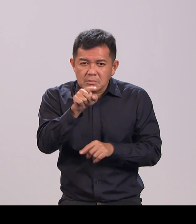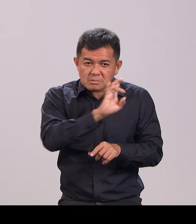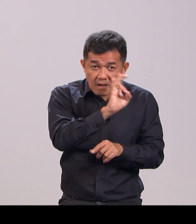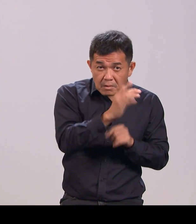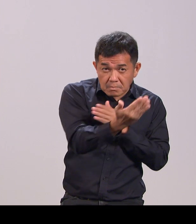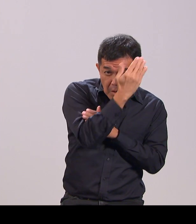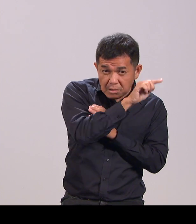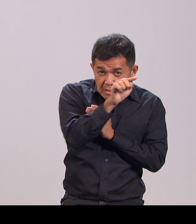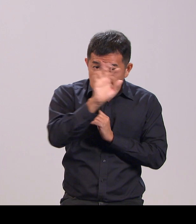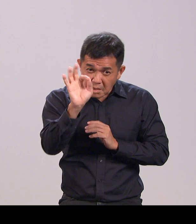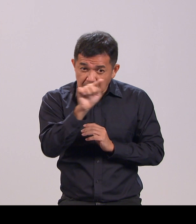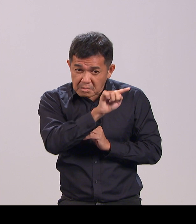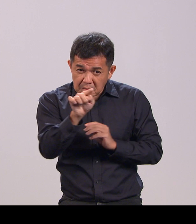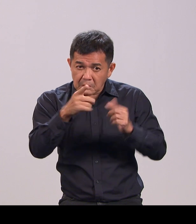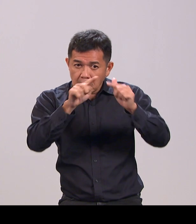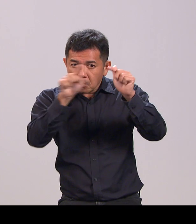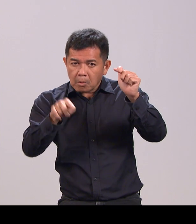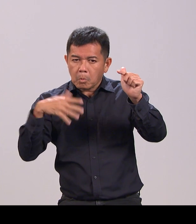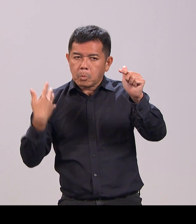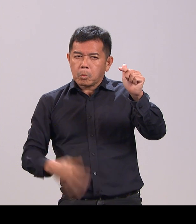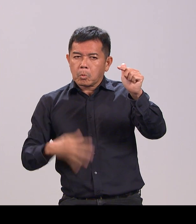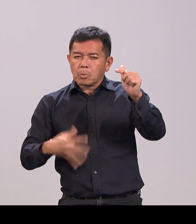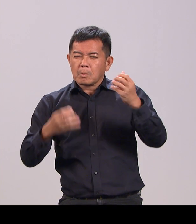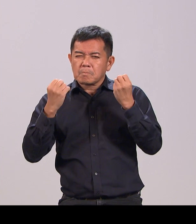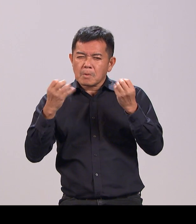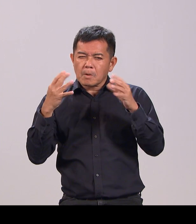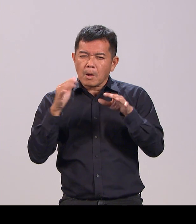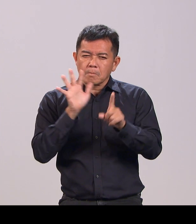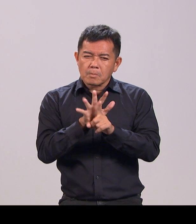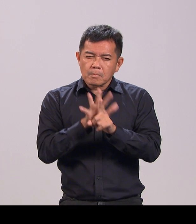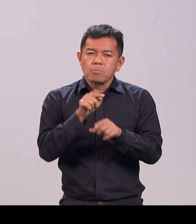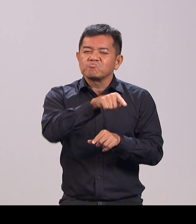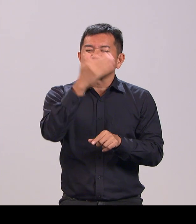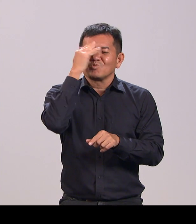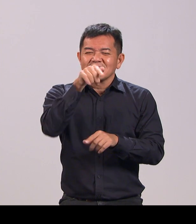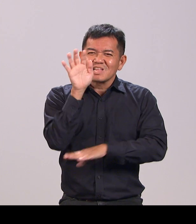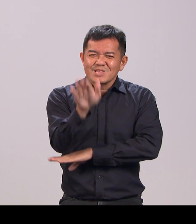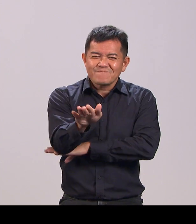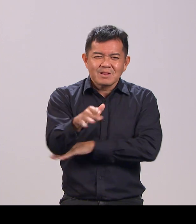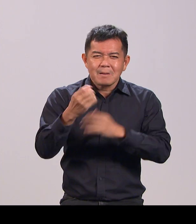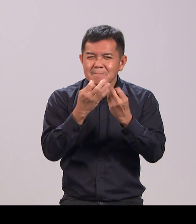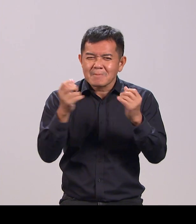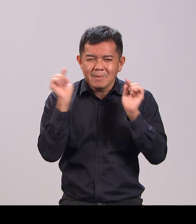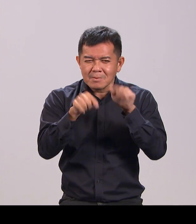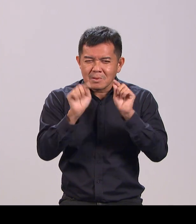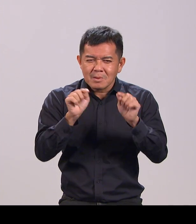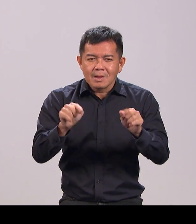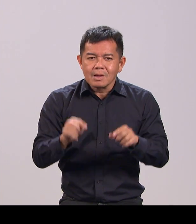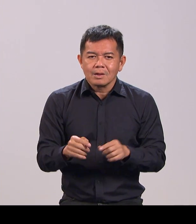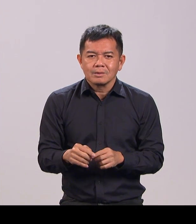You can see the most popular timeslots are in the evening, the most popular days are the weekends.